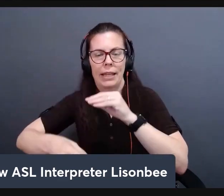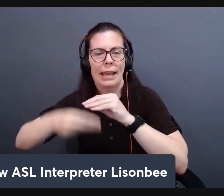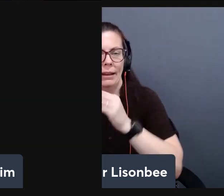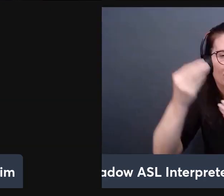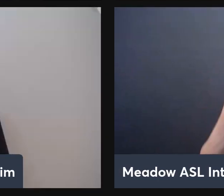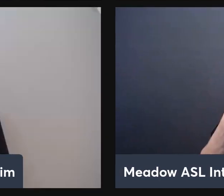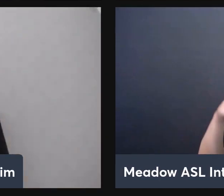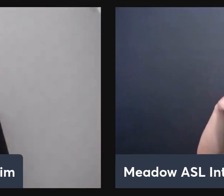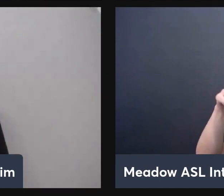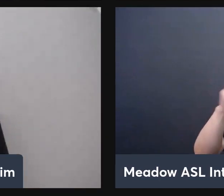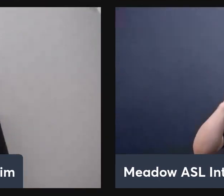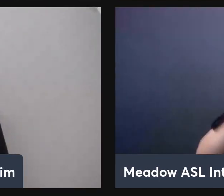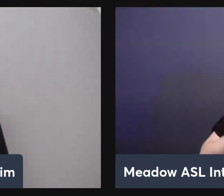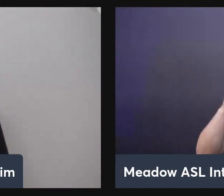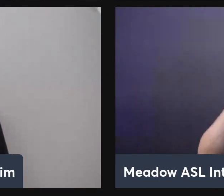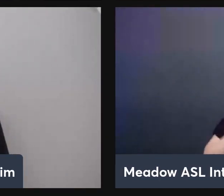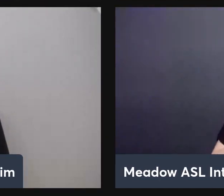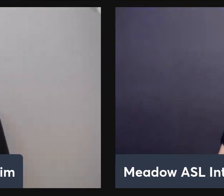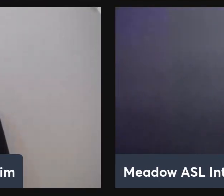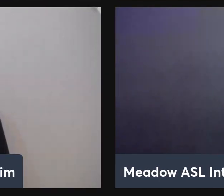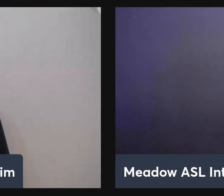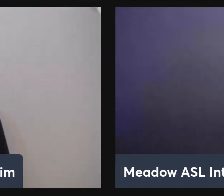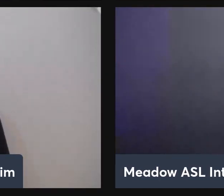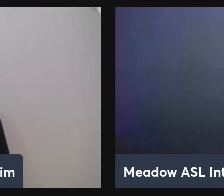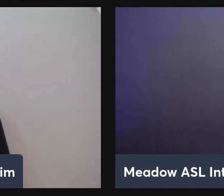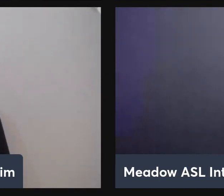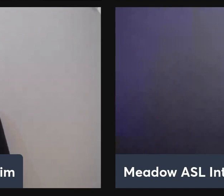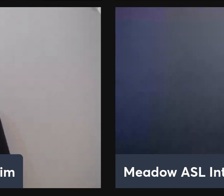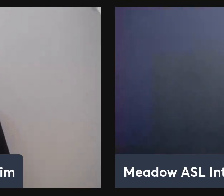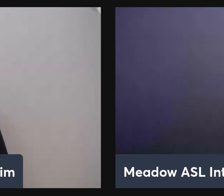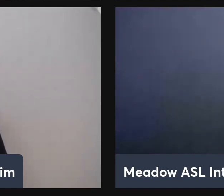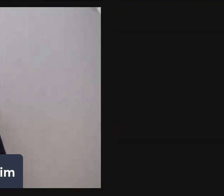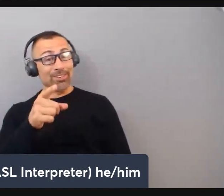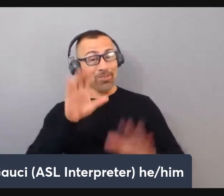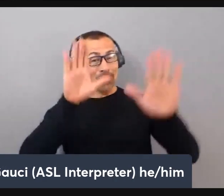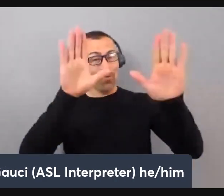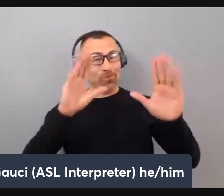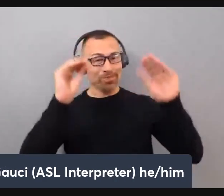Yeah, no, yeah, you're a great teacher. That's a really good recommendation for a ramp up plan